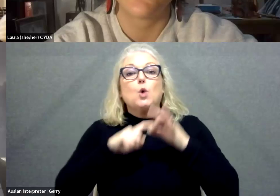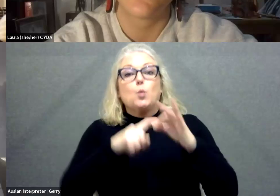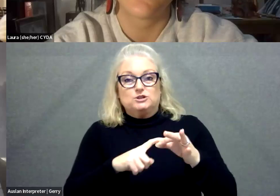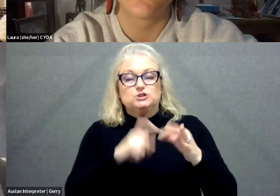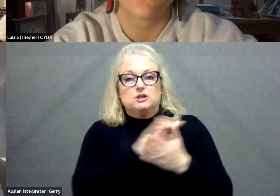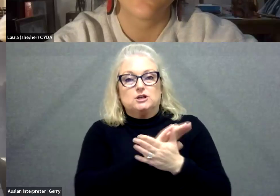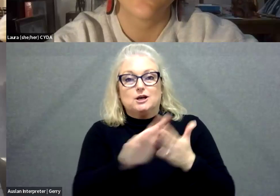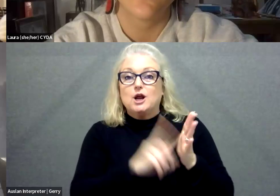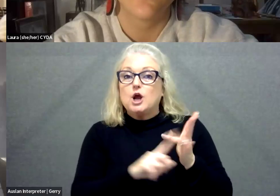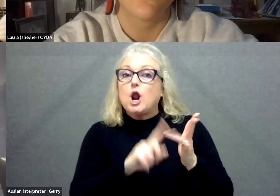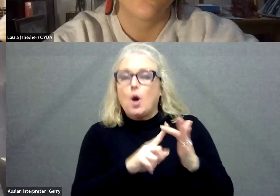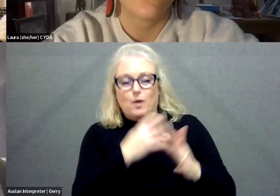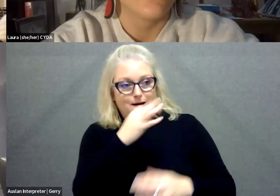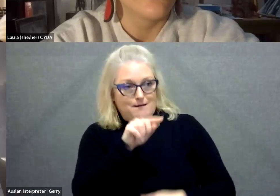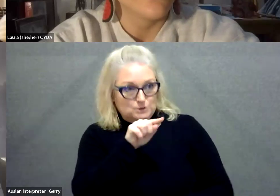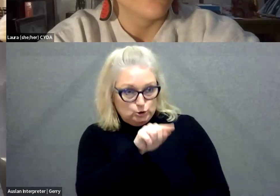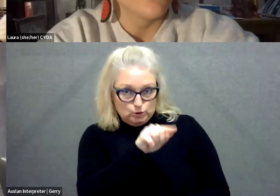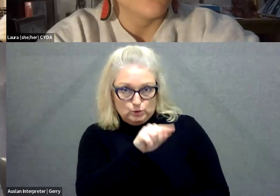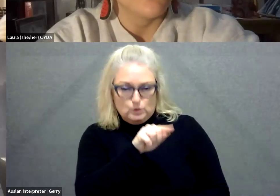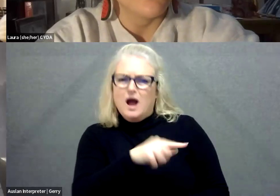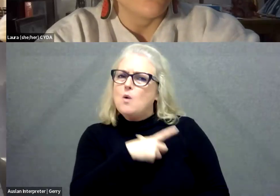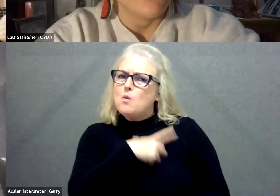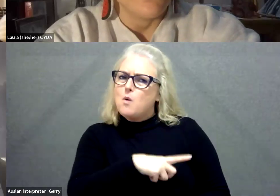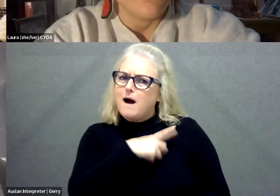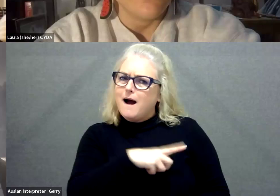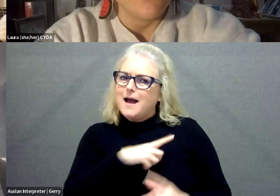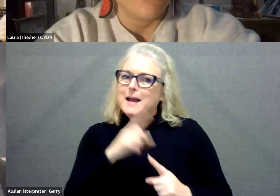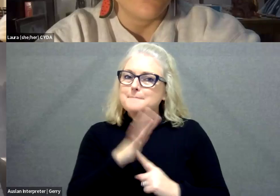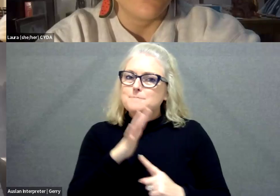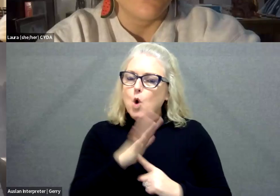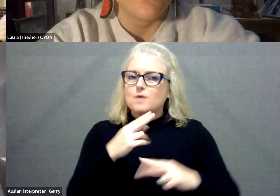and I'd like to ask you why you think it is important to have diverse and